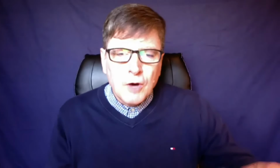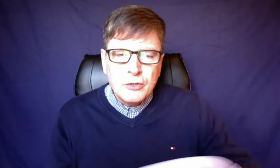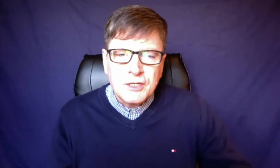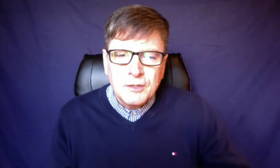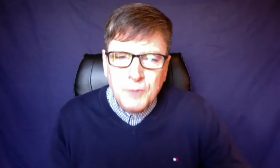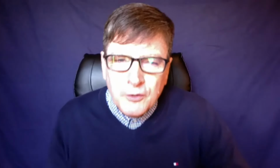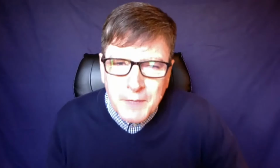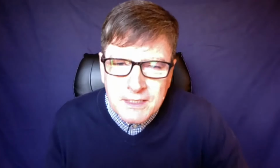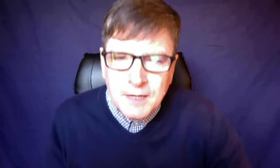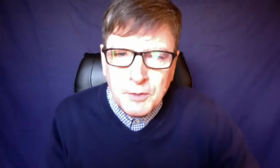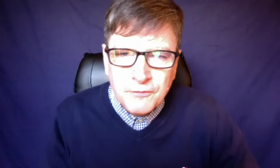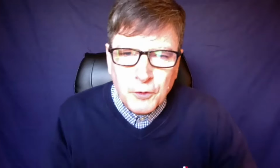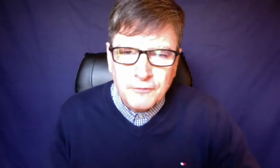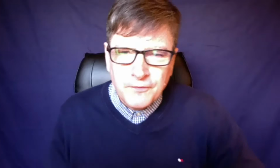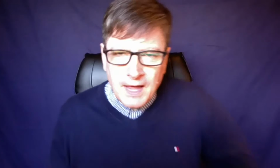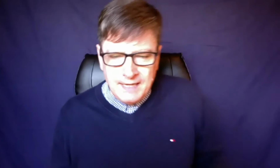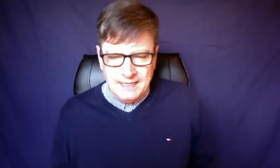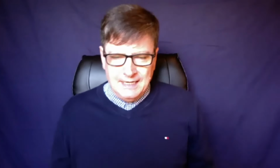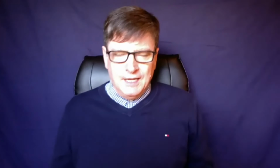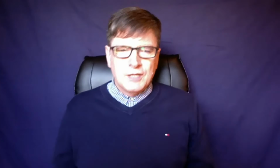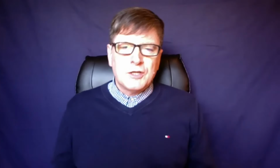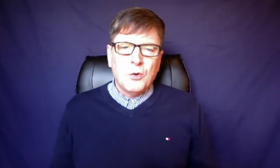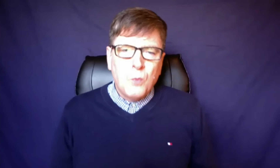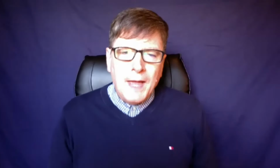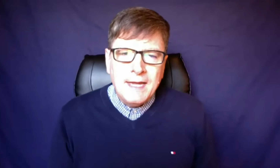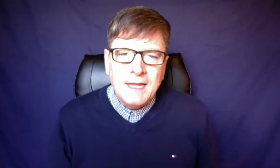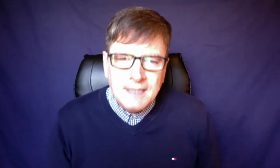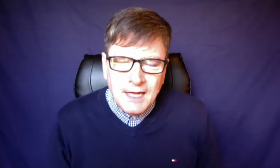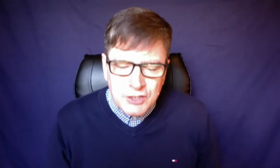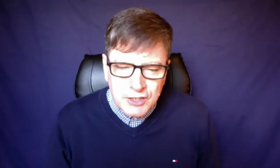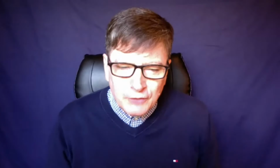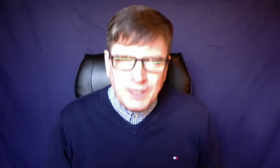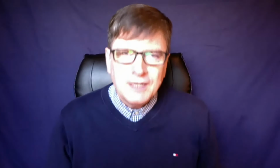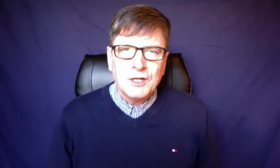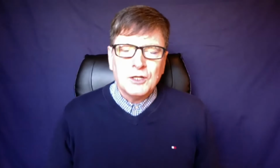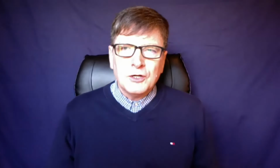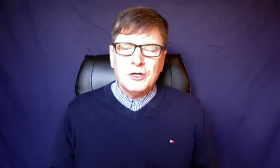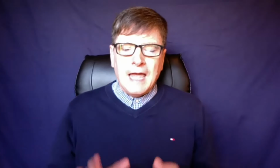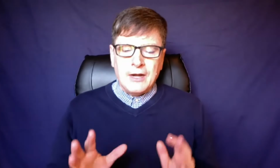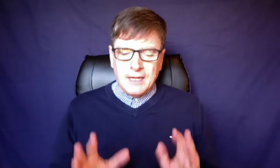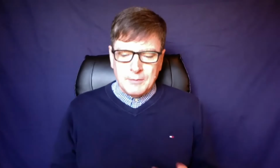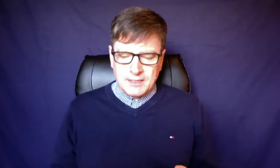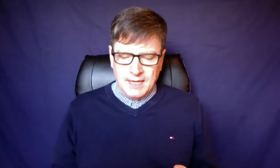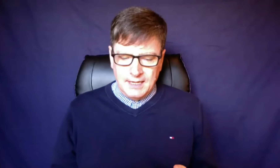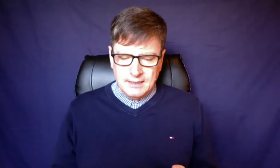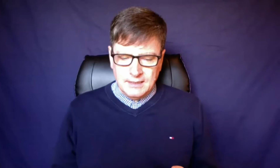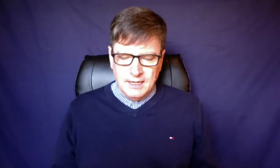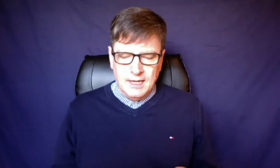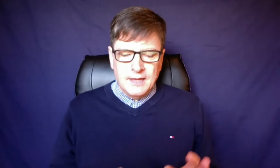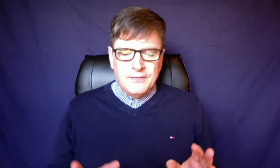in my home office. So imitate movement station basics. Gross movements